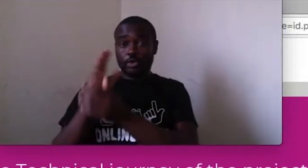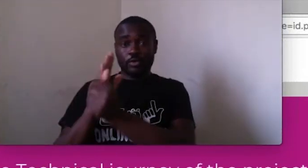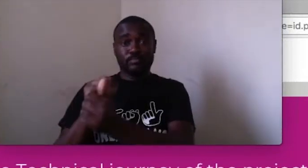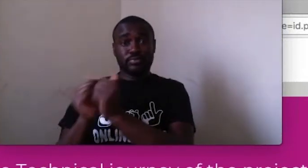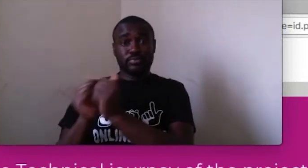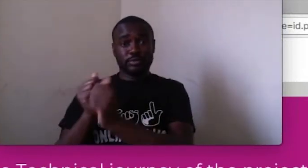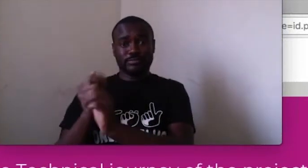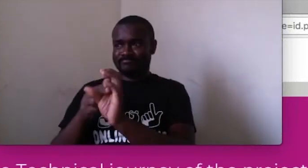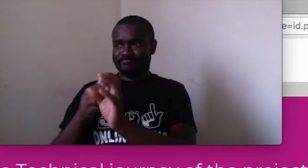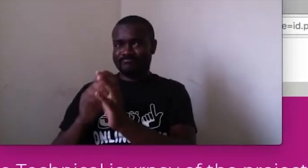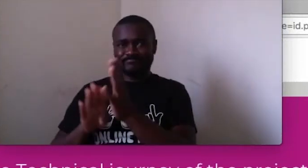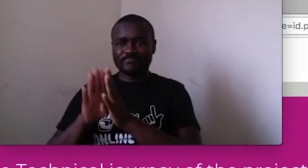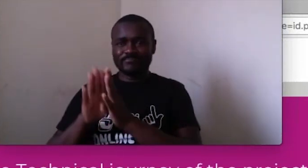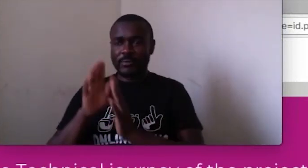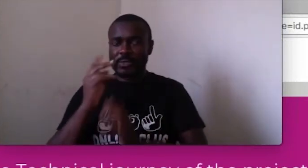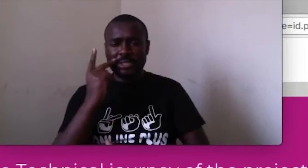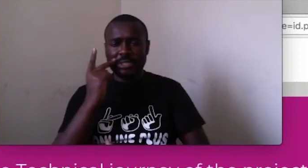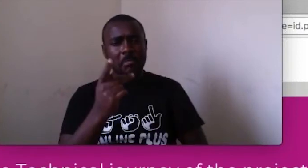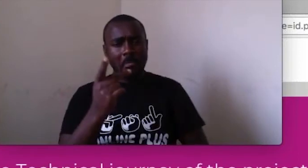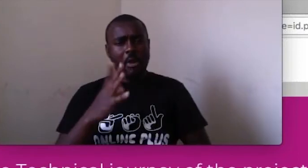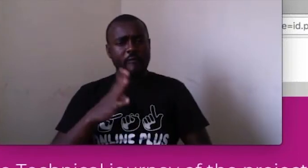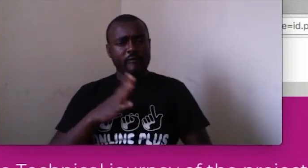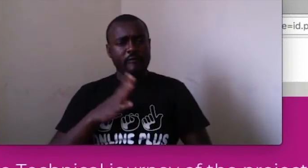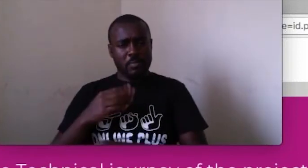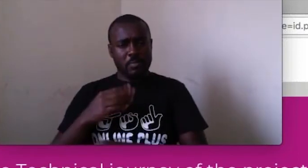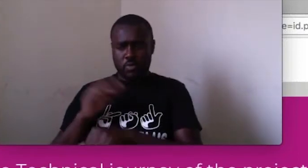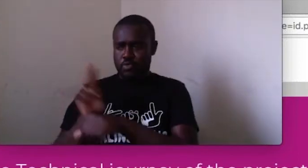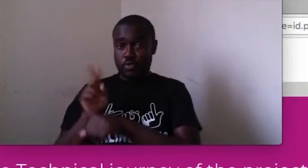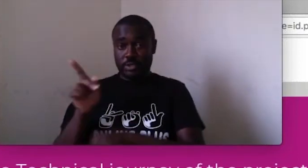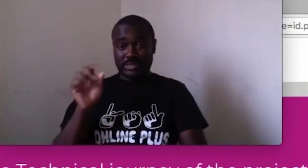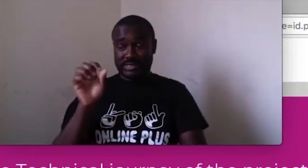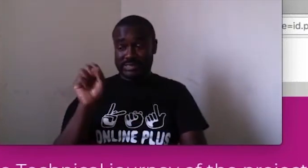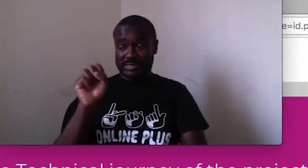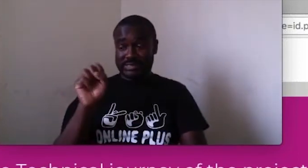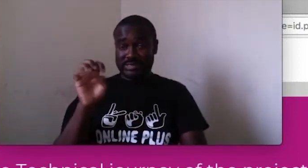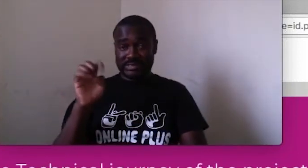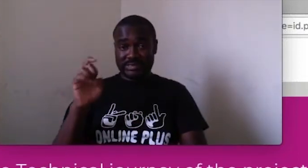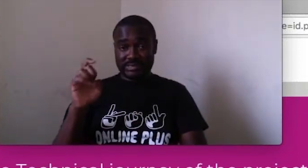Now I have joined the Oxford Dictionary competition and I've seen